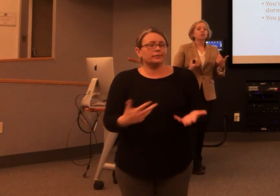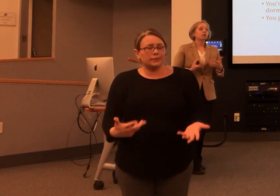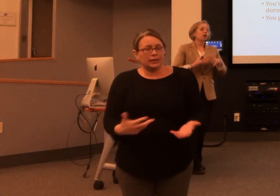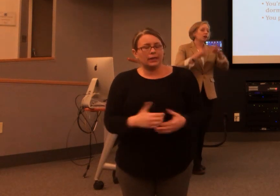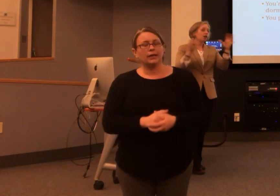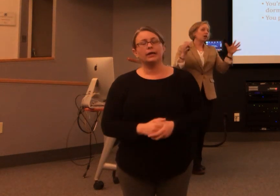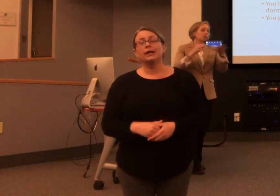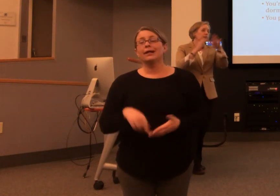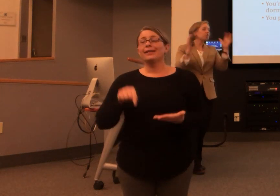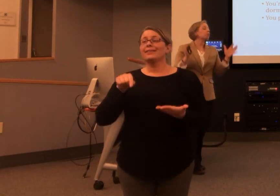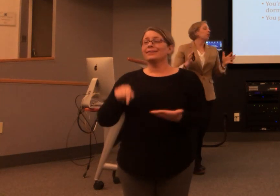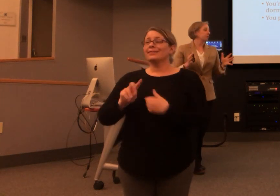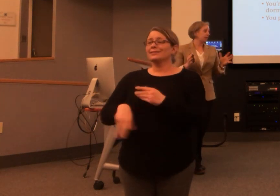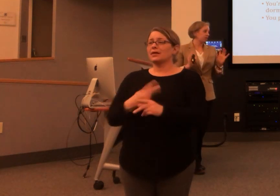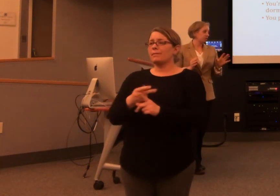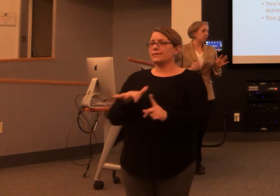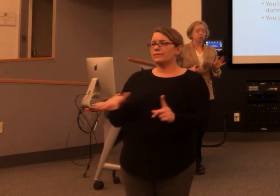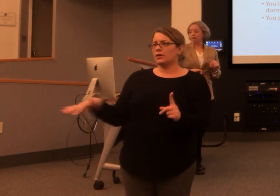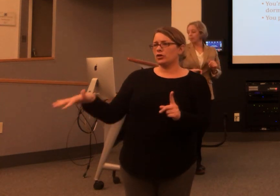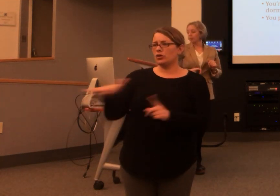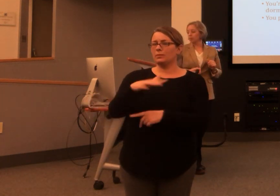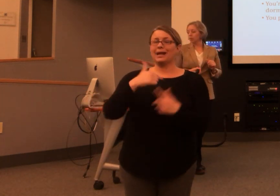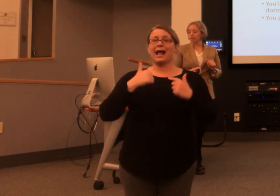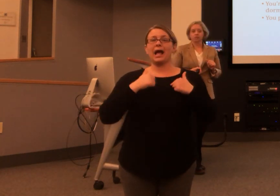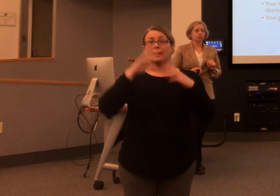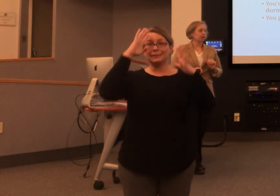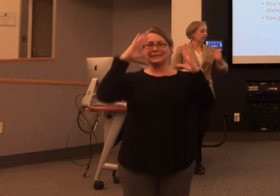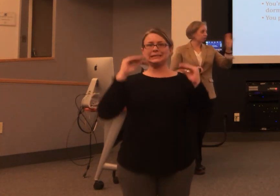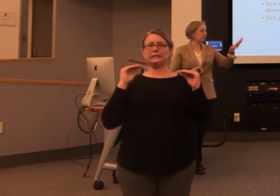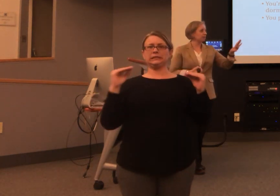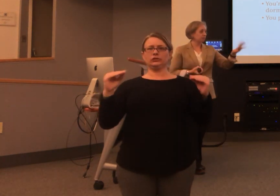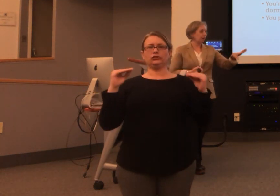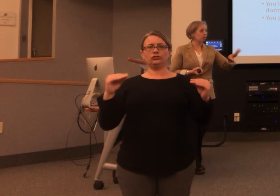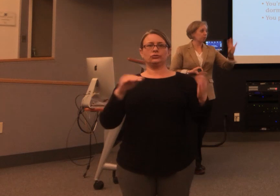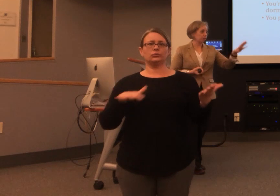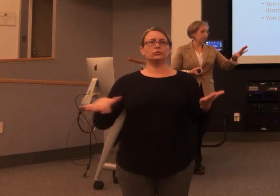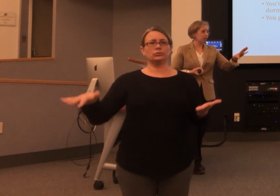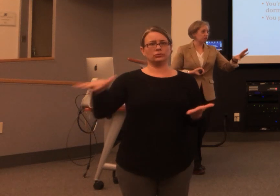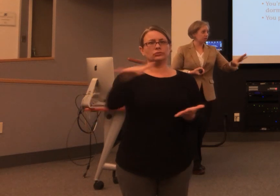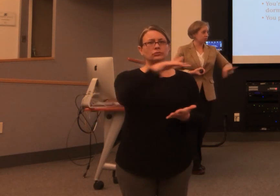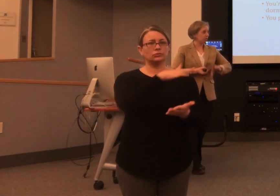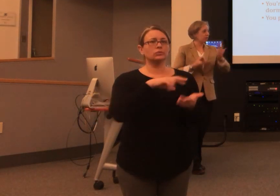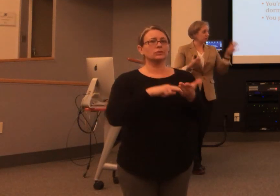there's a kinda broad protection to use copyrighted works. Kinda goes back to the PowerPoint of the art teacher, right?